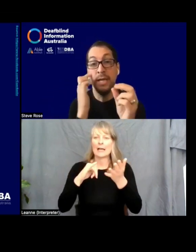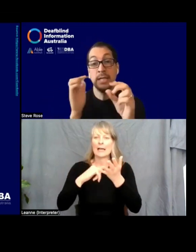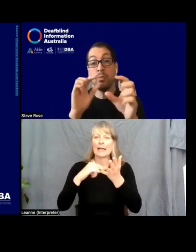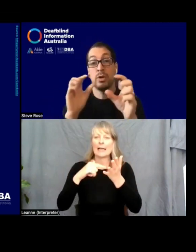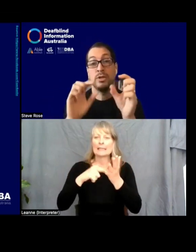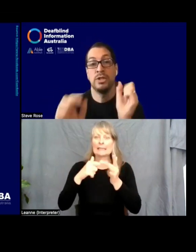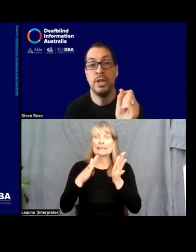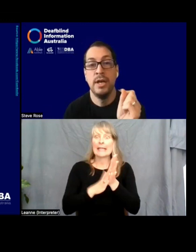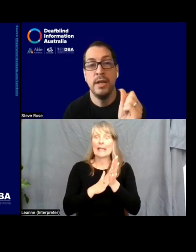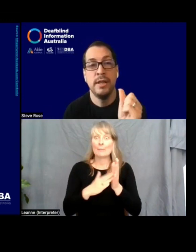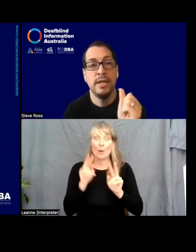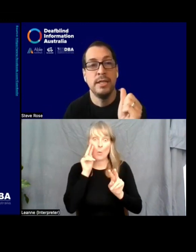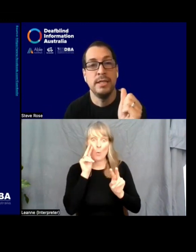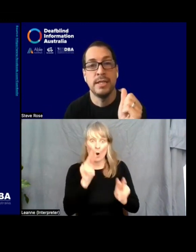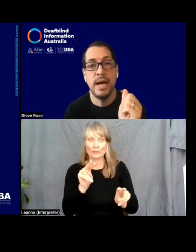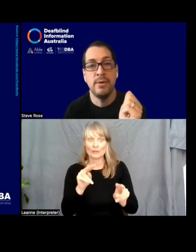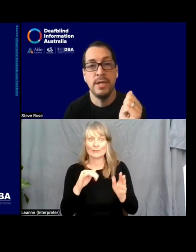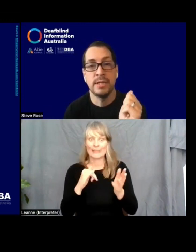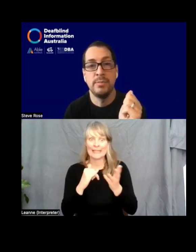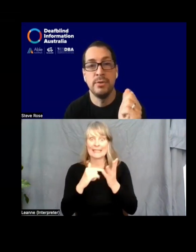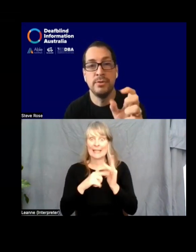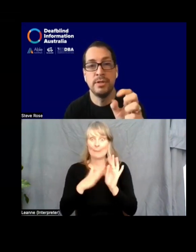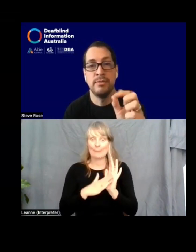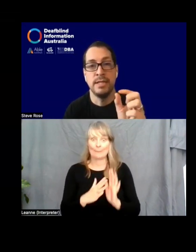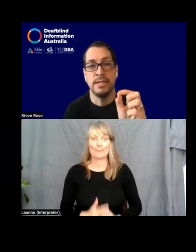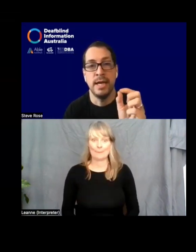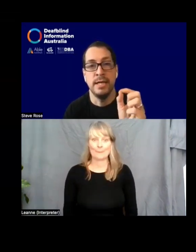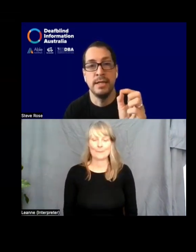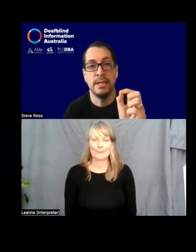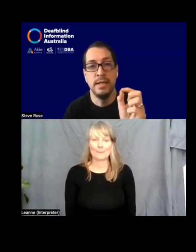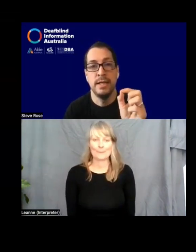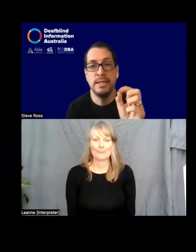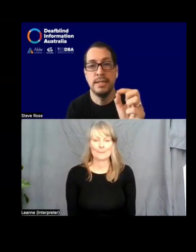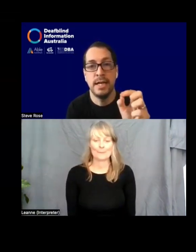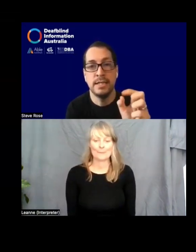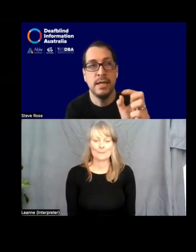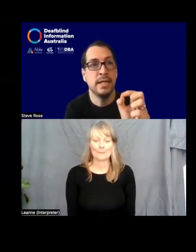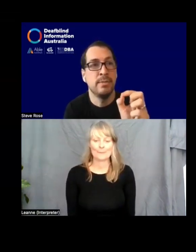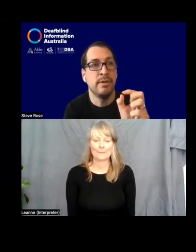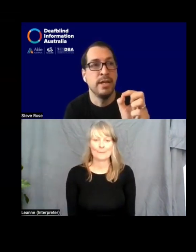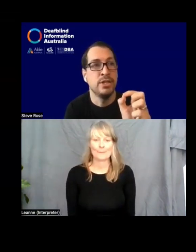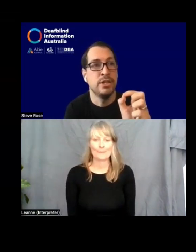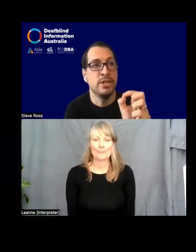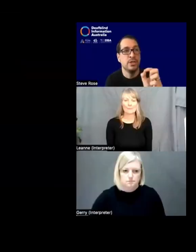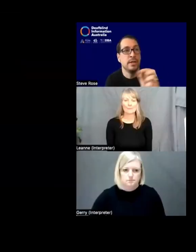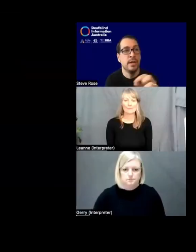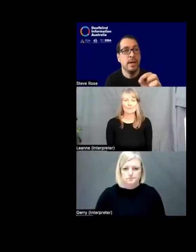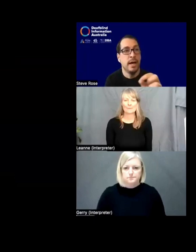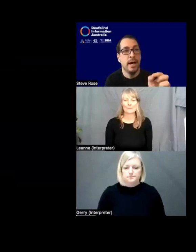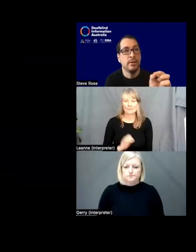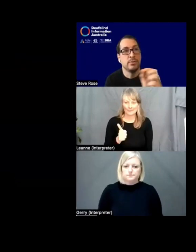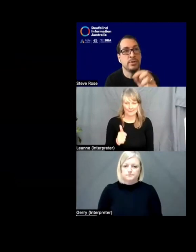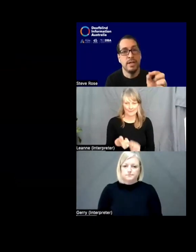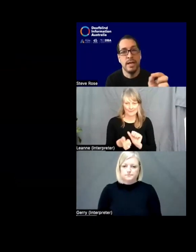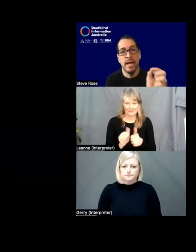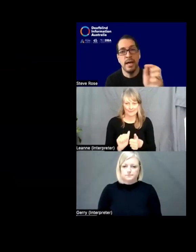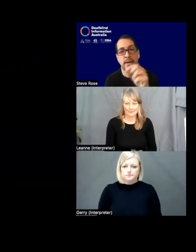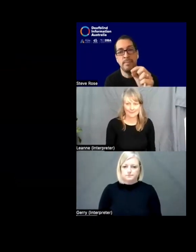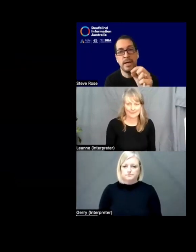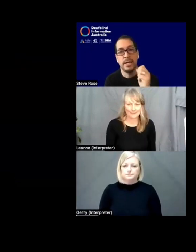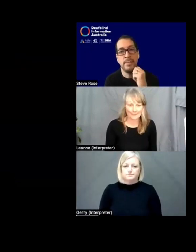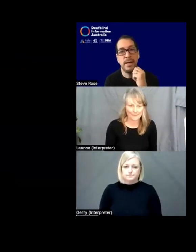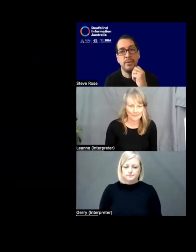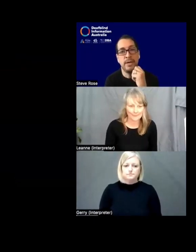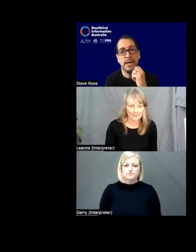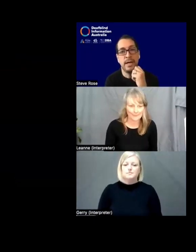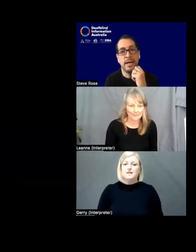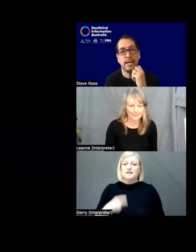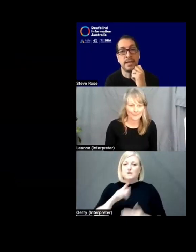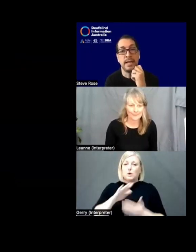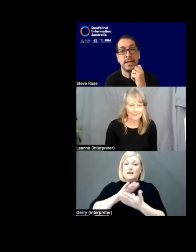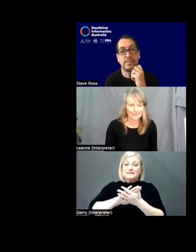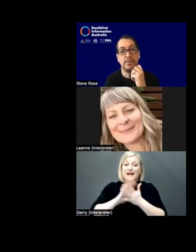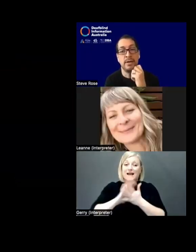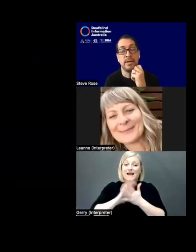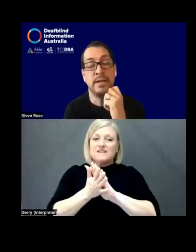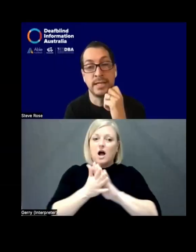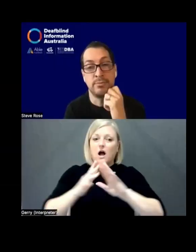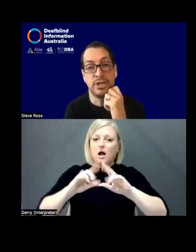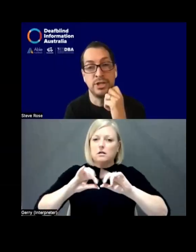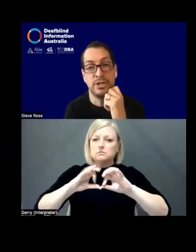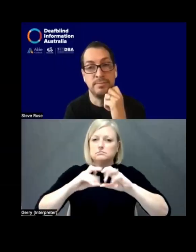how he explores the rice cake. His tactile exploration. Also then how that might come out as an expression.